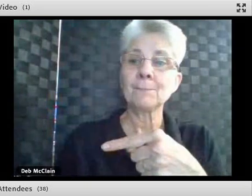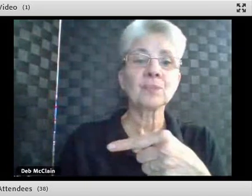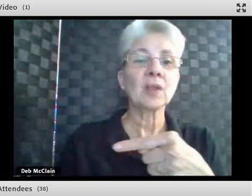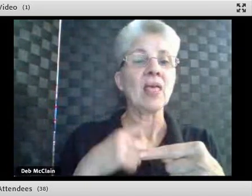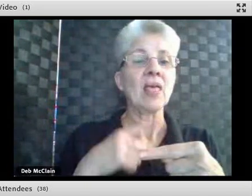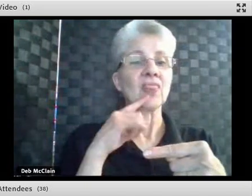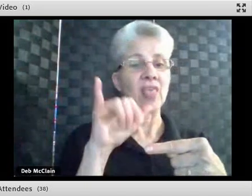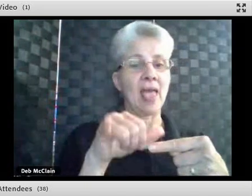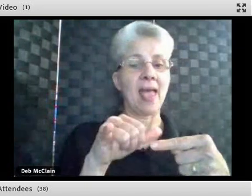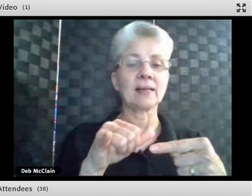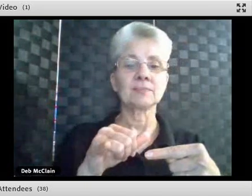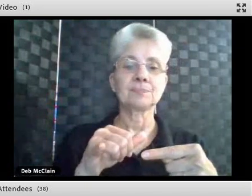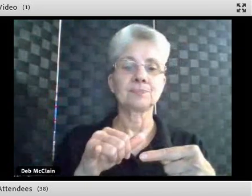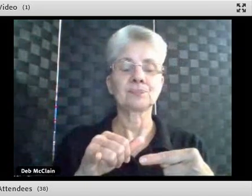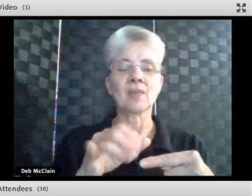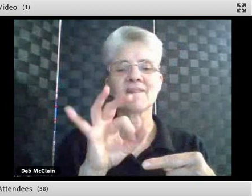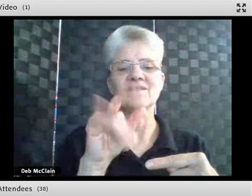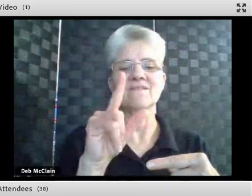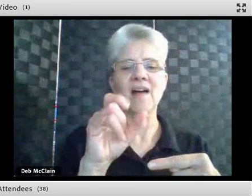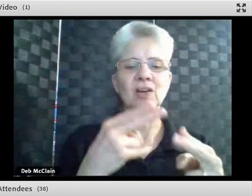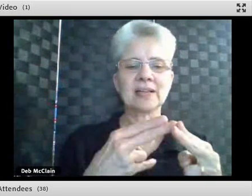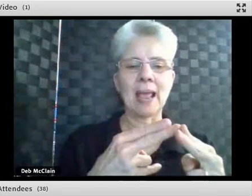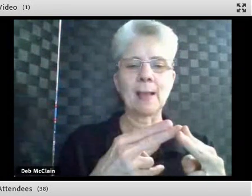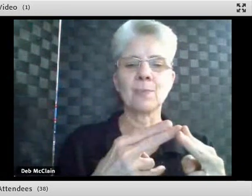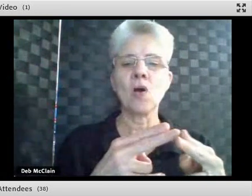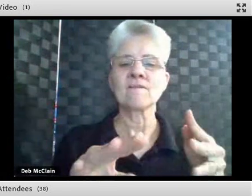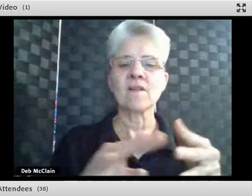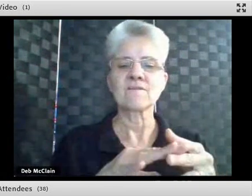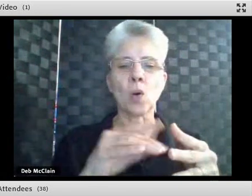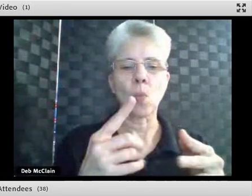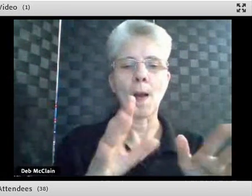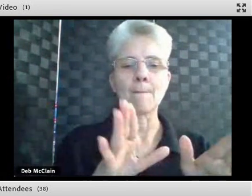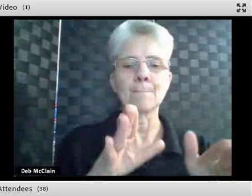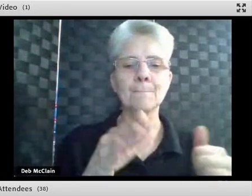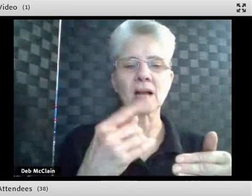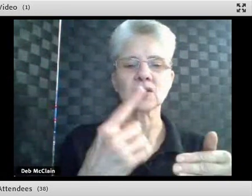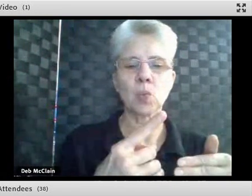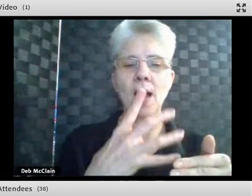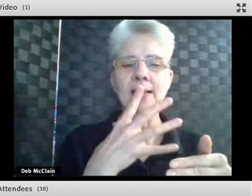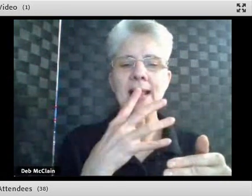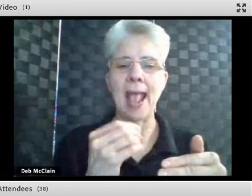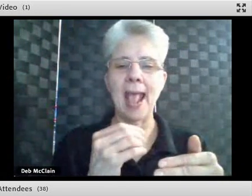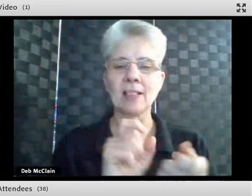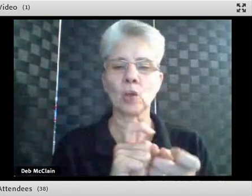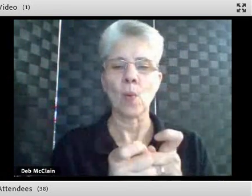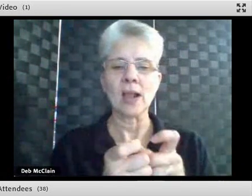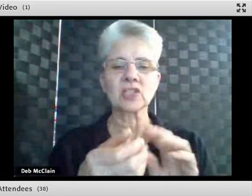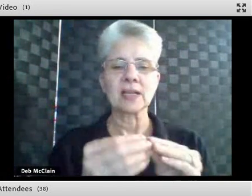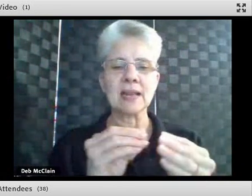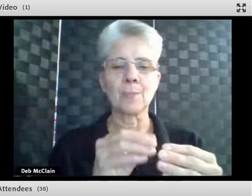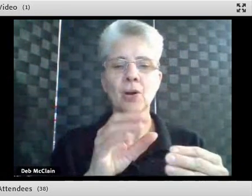is the file name for folder one in box one in a collection that is numbered mss.